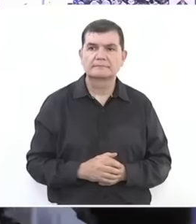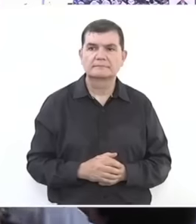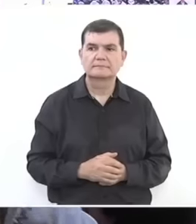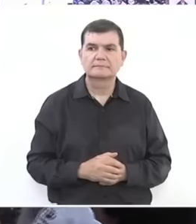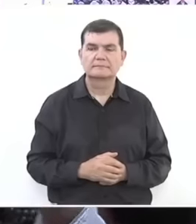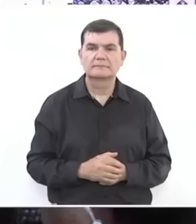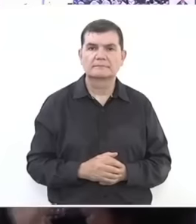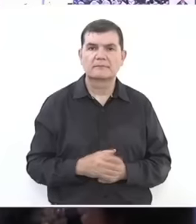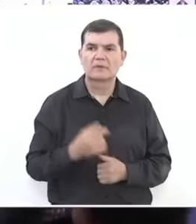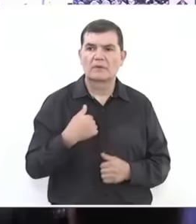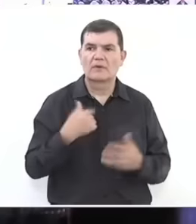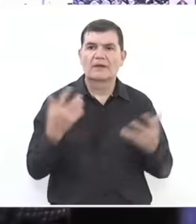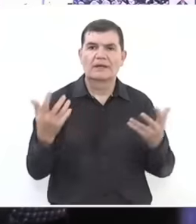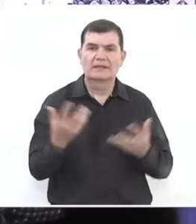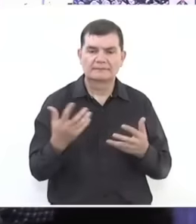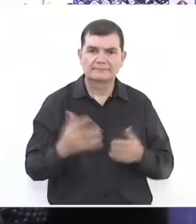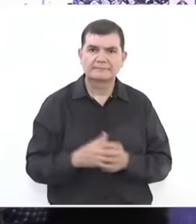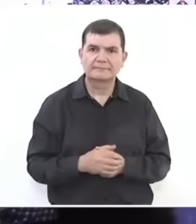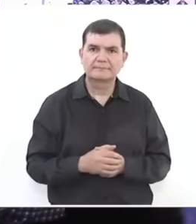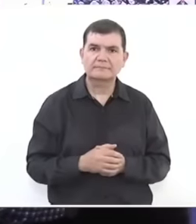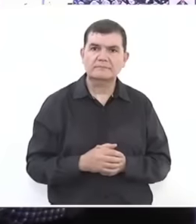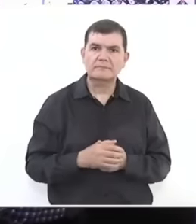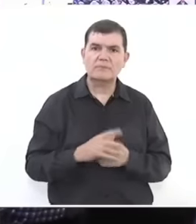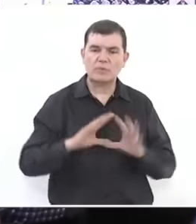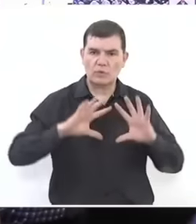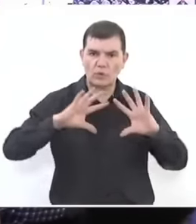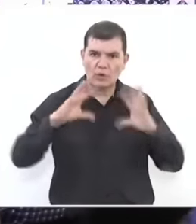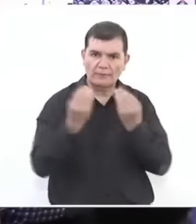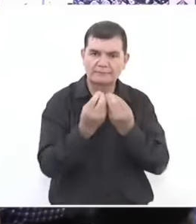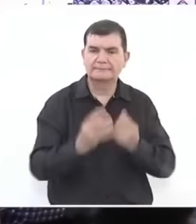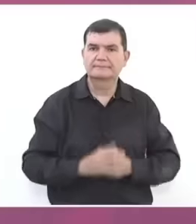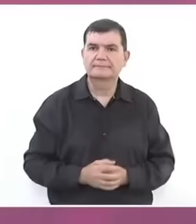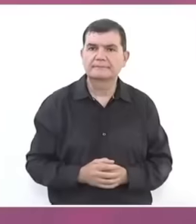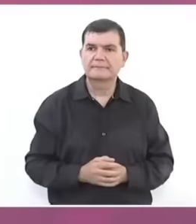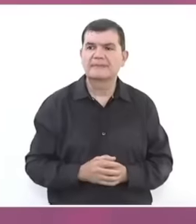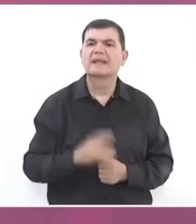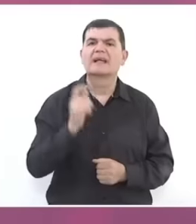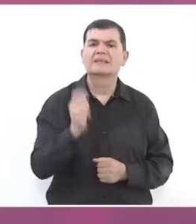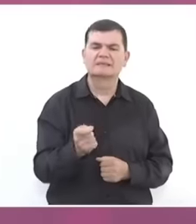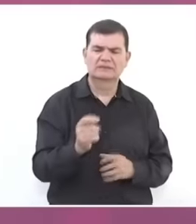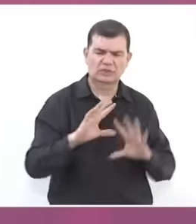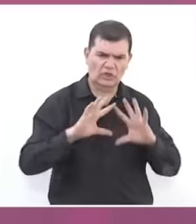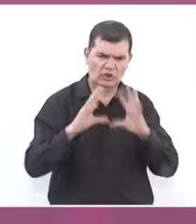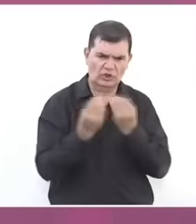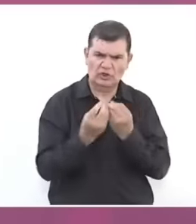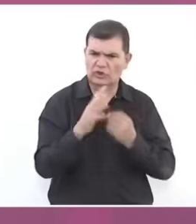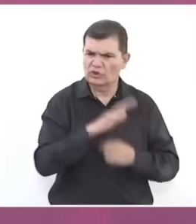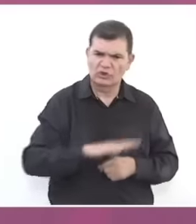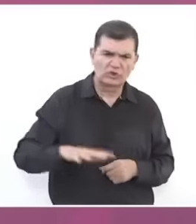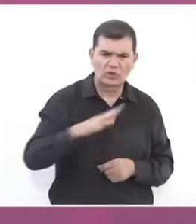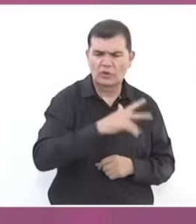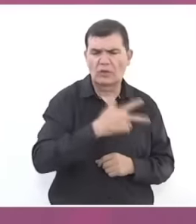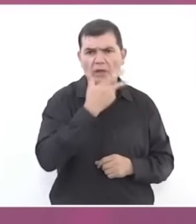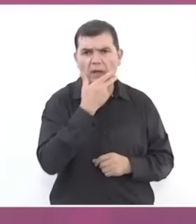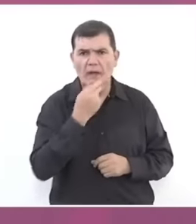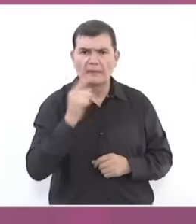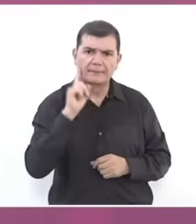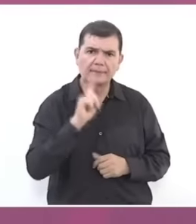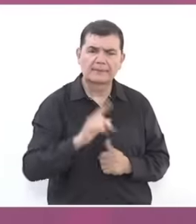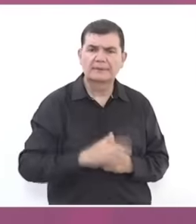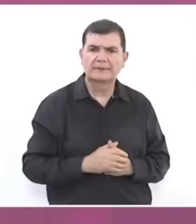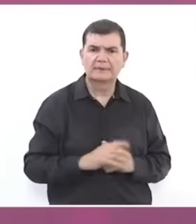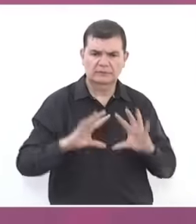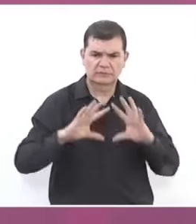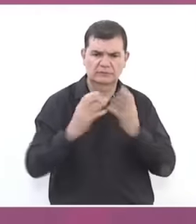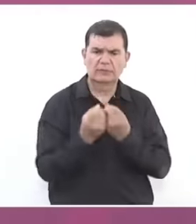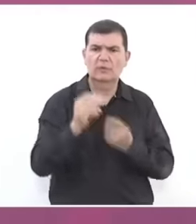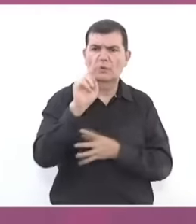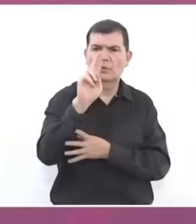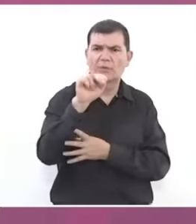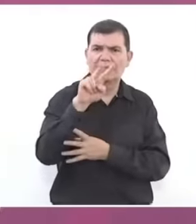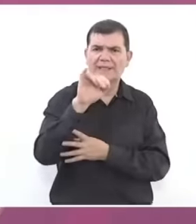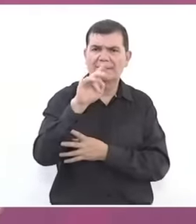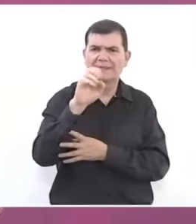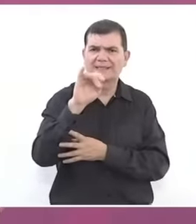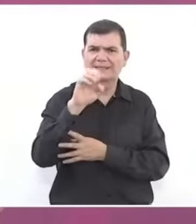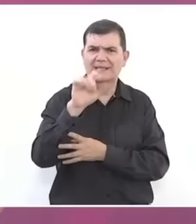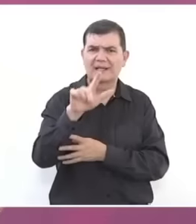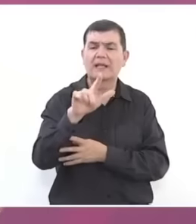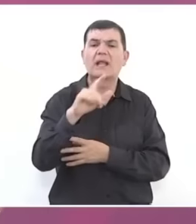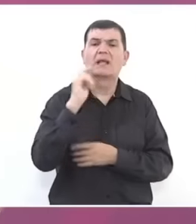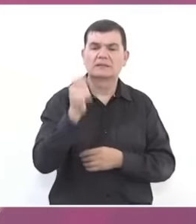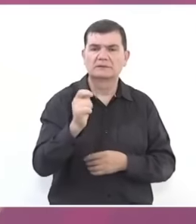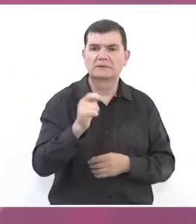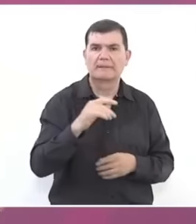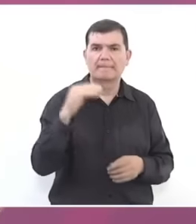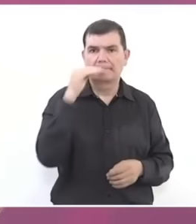to be universal means that the Benito Juárez scholarship for boys